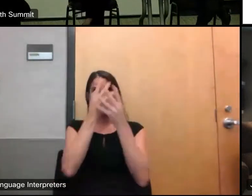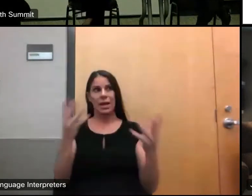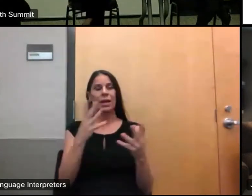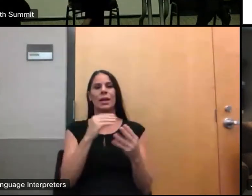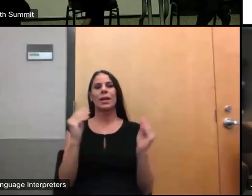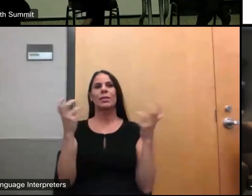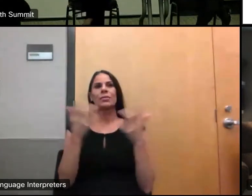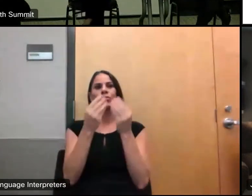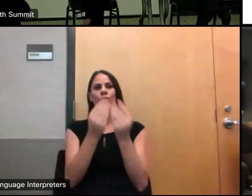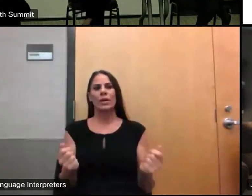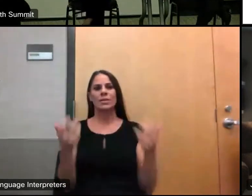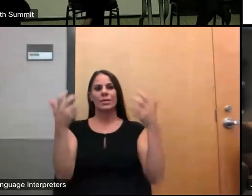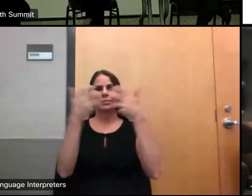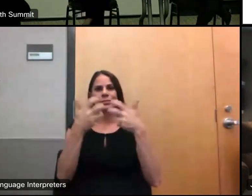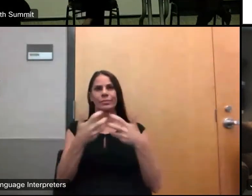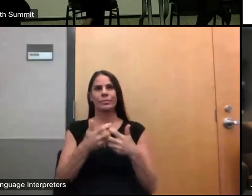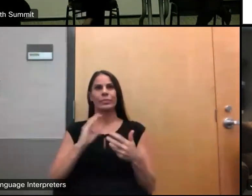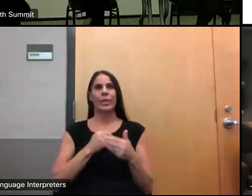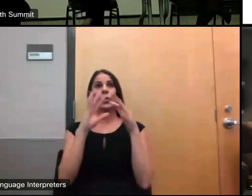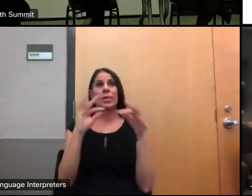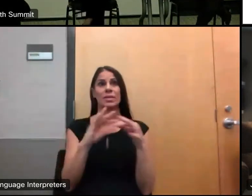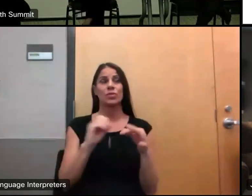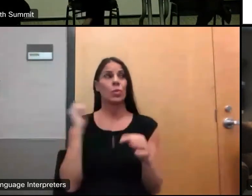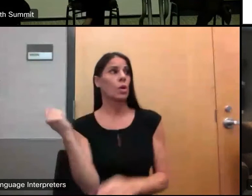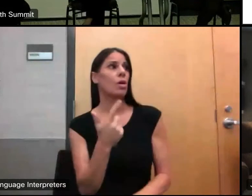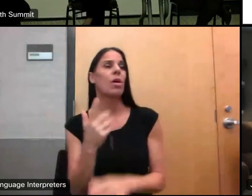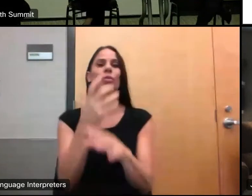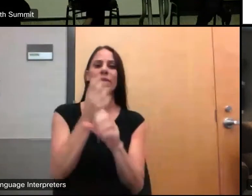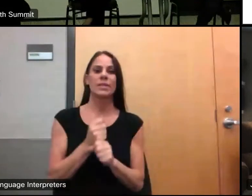Reconcile our messages, um, so that we're all giving the same message and I think that,